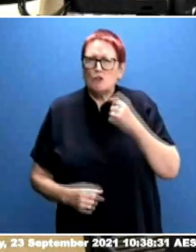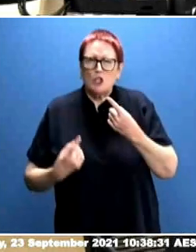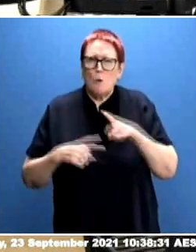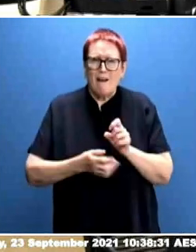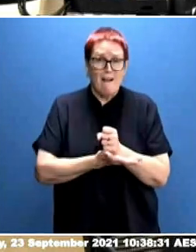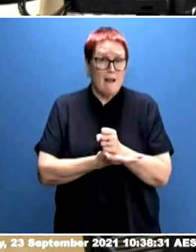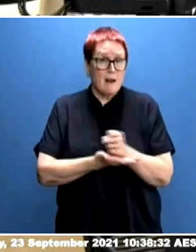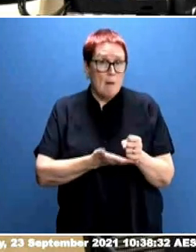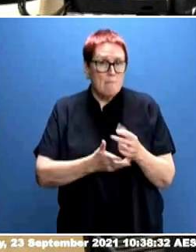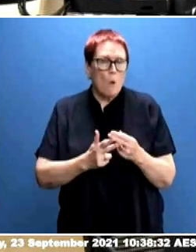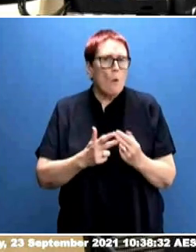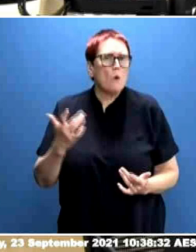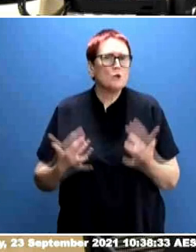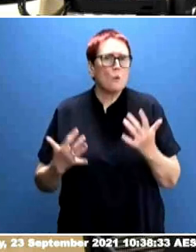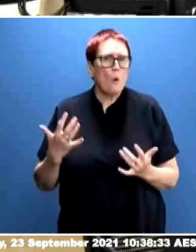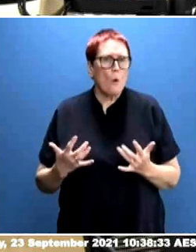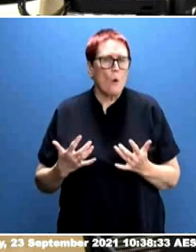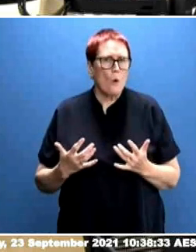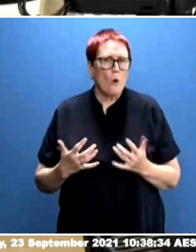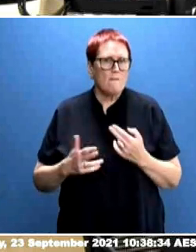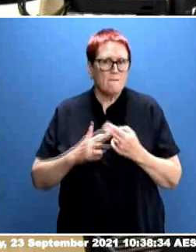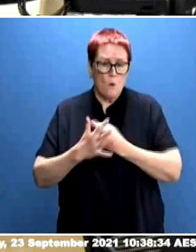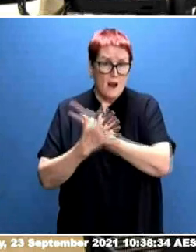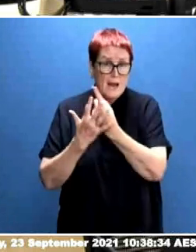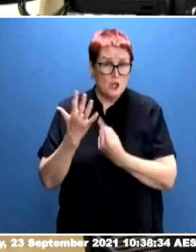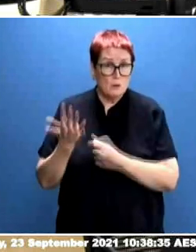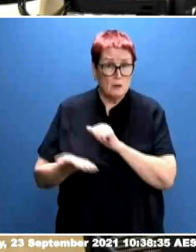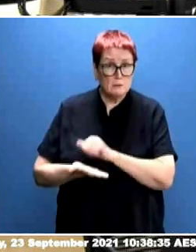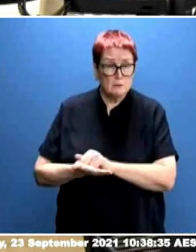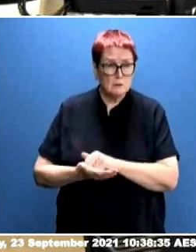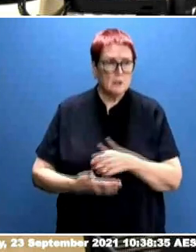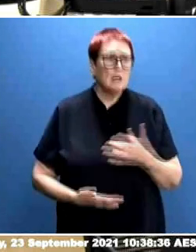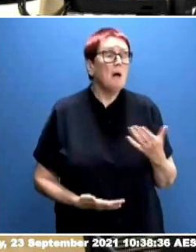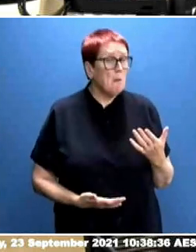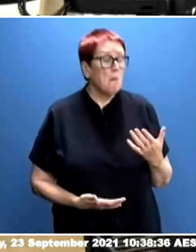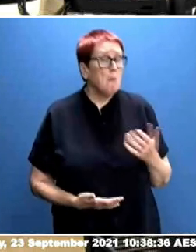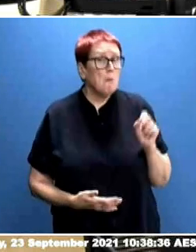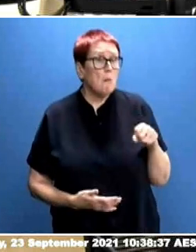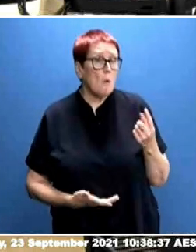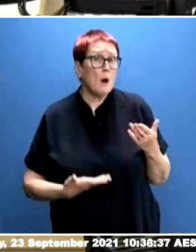in particular domains. Is that how we understand it? So that's one of the ways that our observational assessments